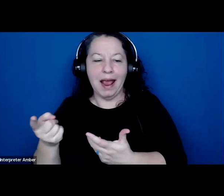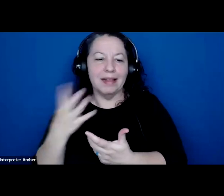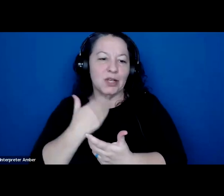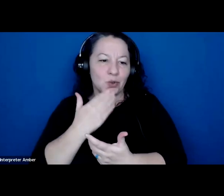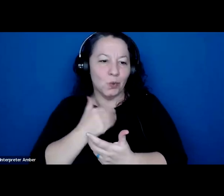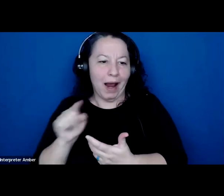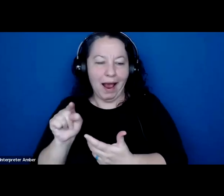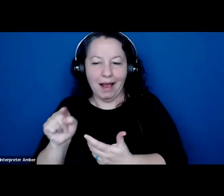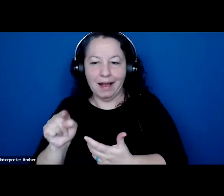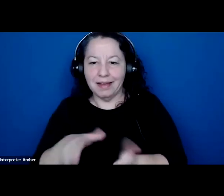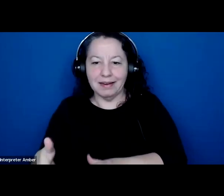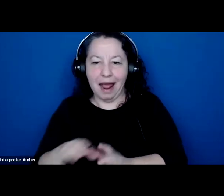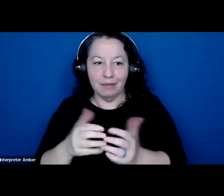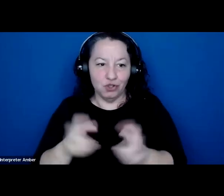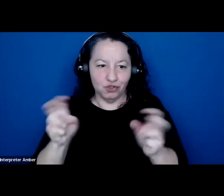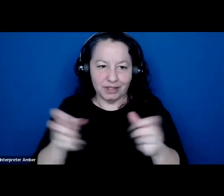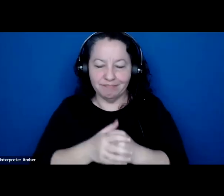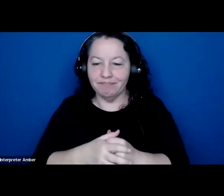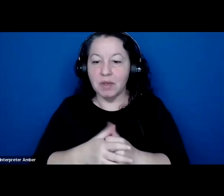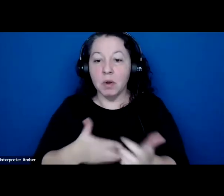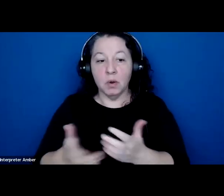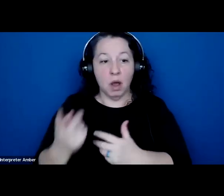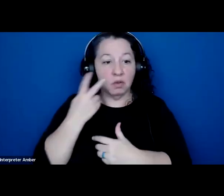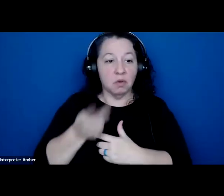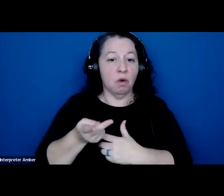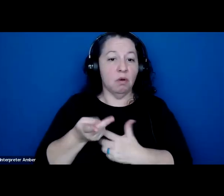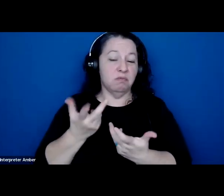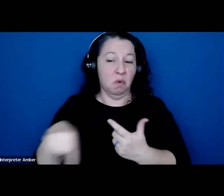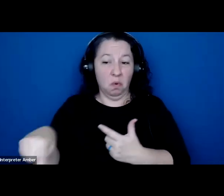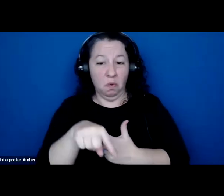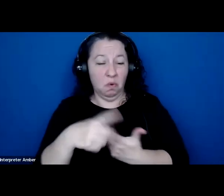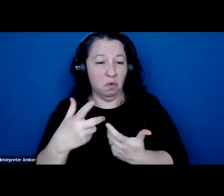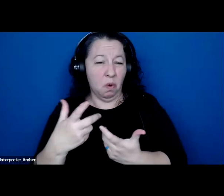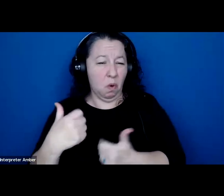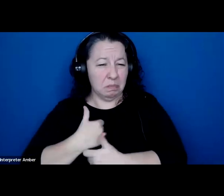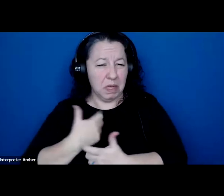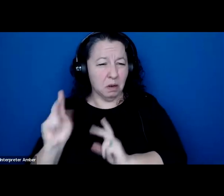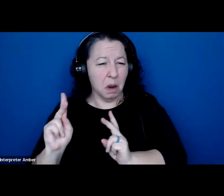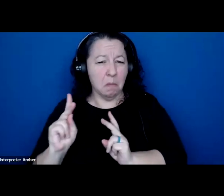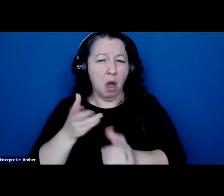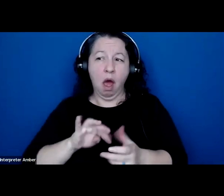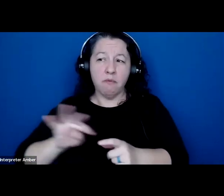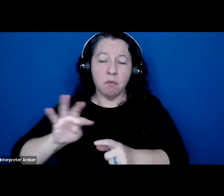I saw one analyst that estimated that the occupation forces have emitted over 1.2 million metric tons of CO2,